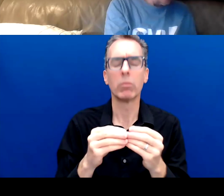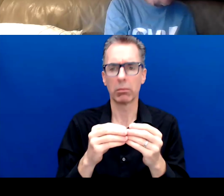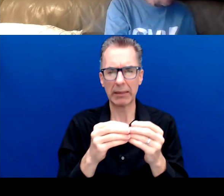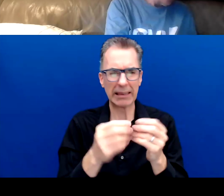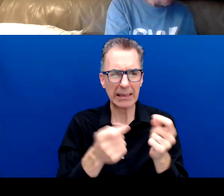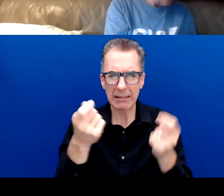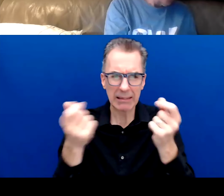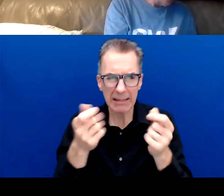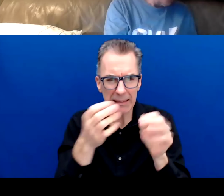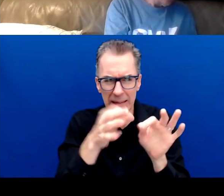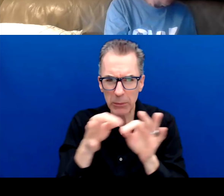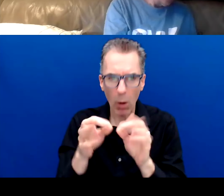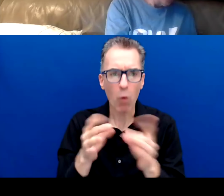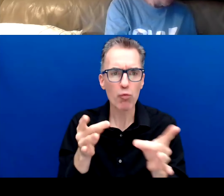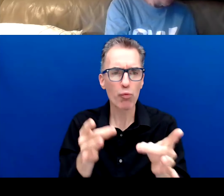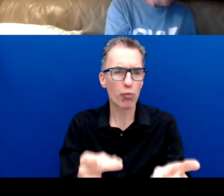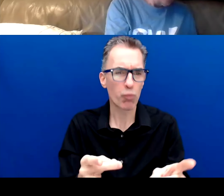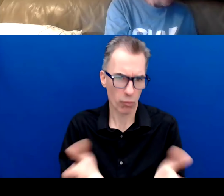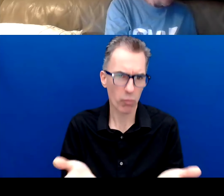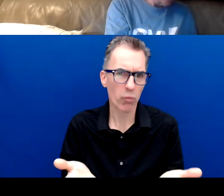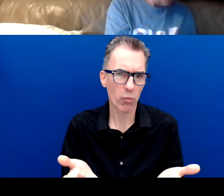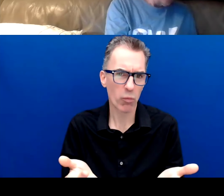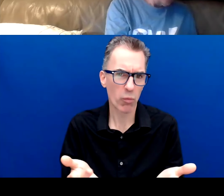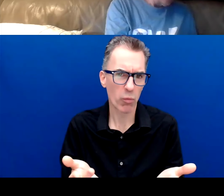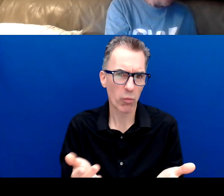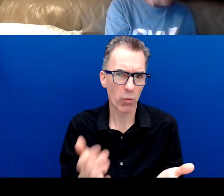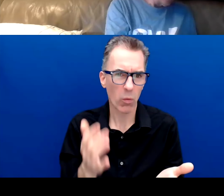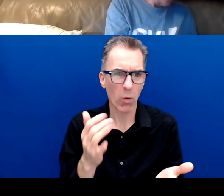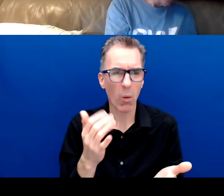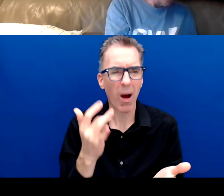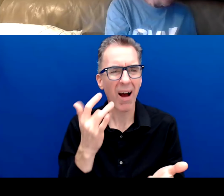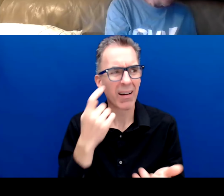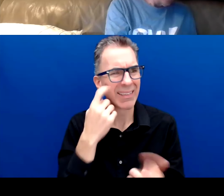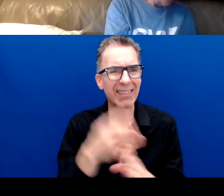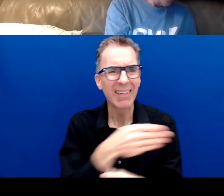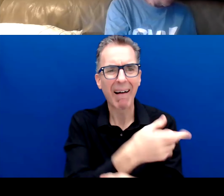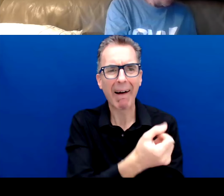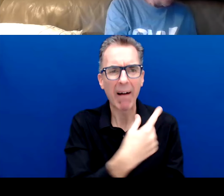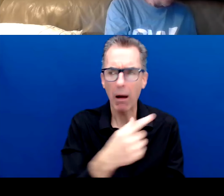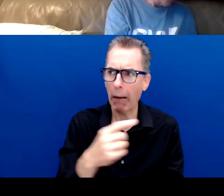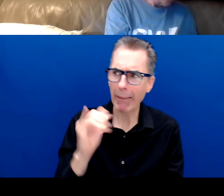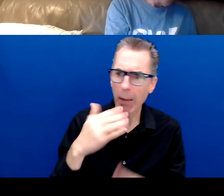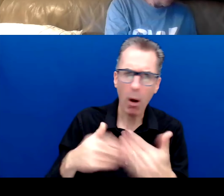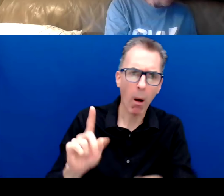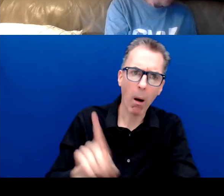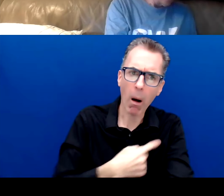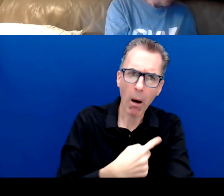even getting to that, that earlier question of how long does it take? So keep in mind you still can